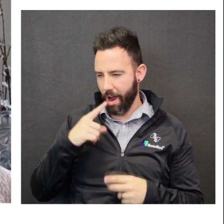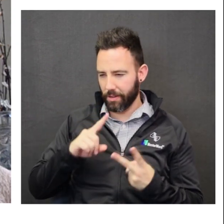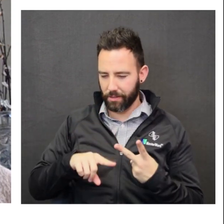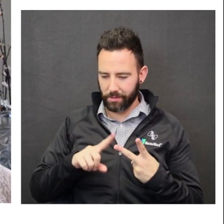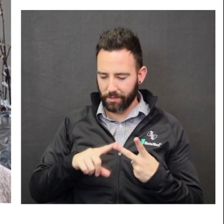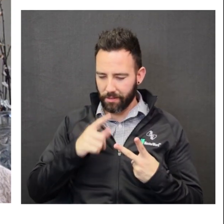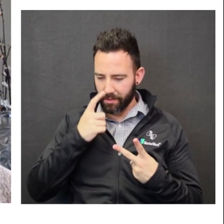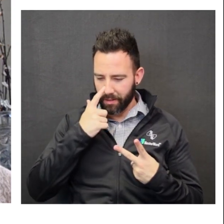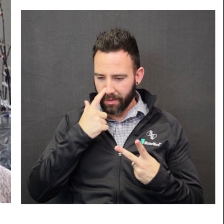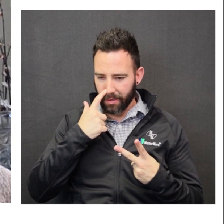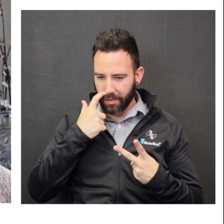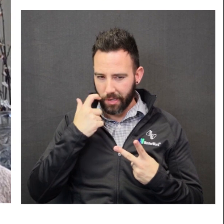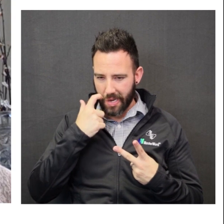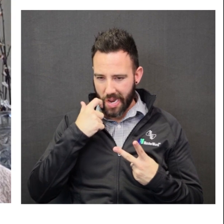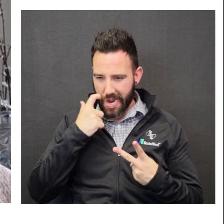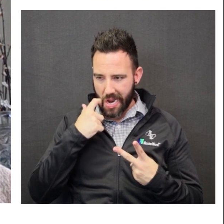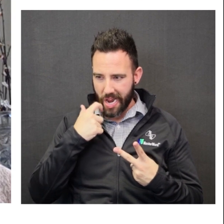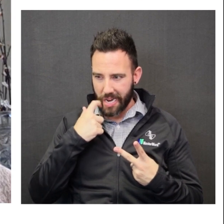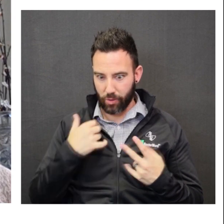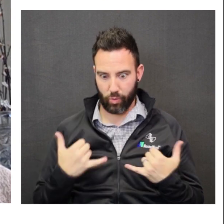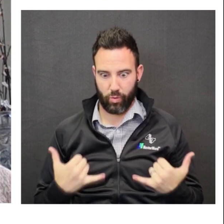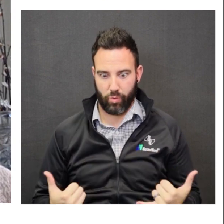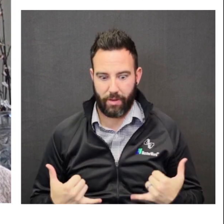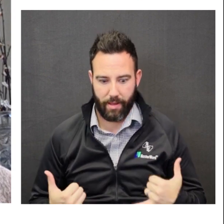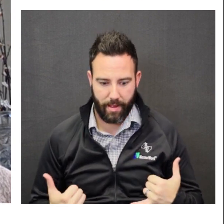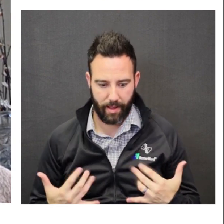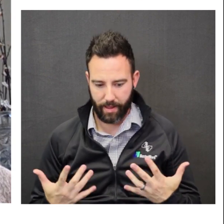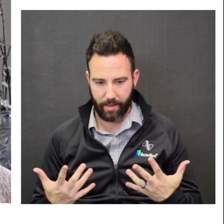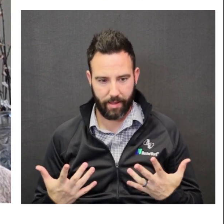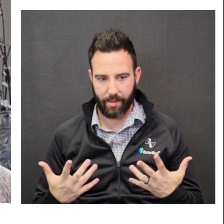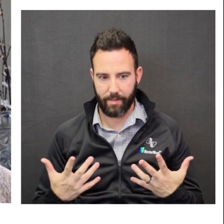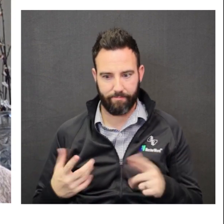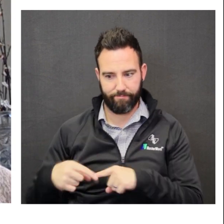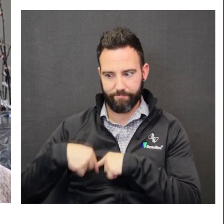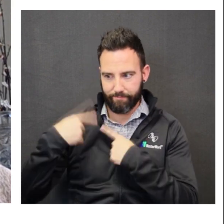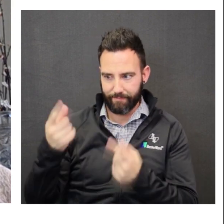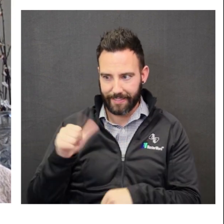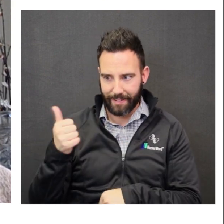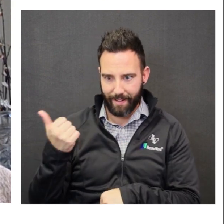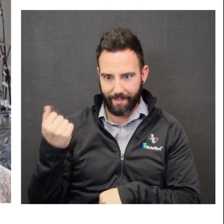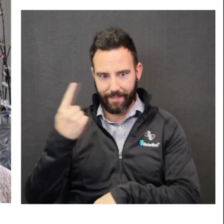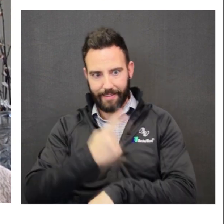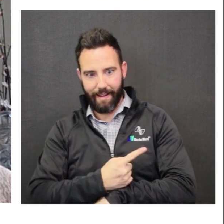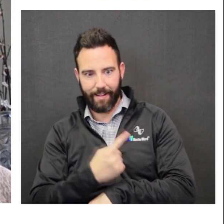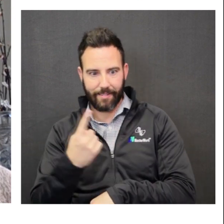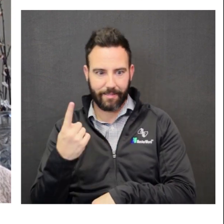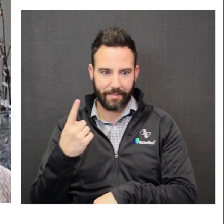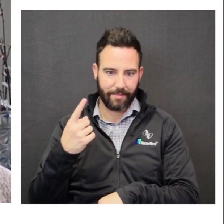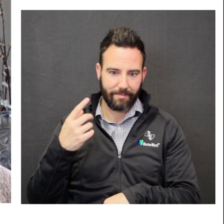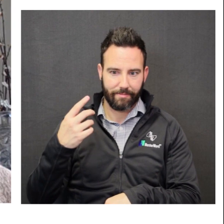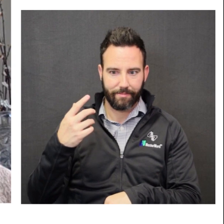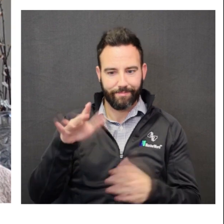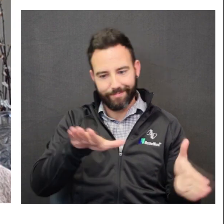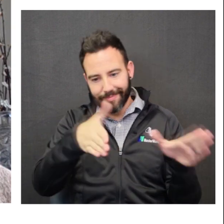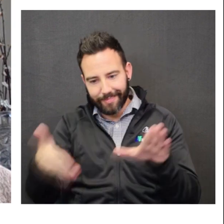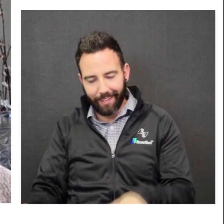your question about you know, what we're living through this week, today you know, this whole last 10 days with the death of George